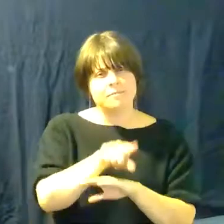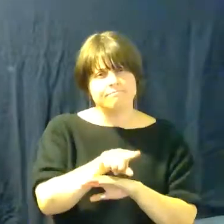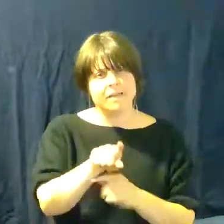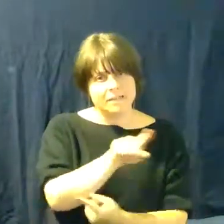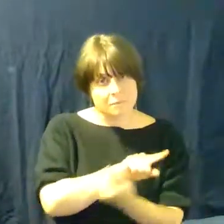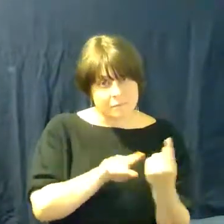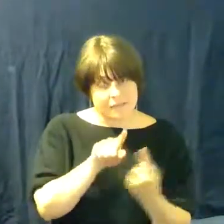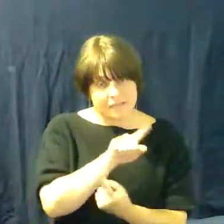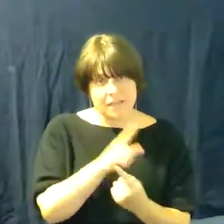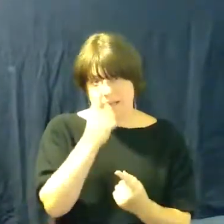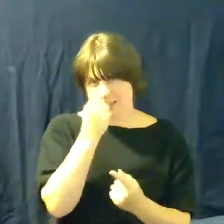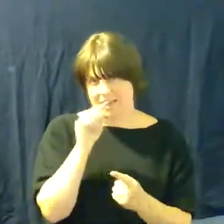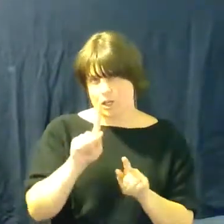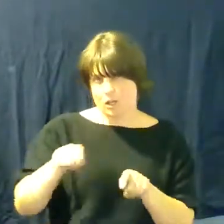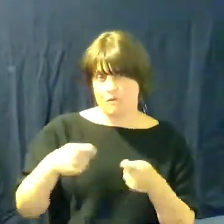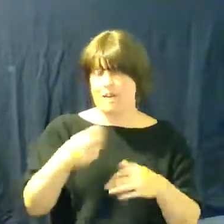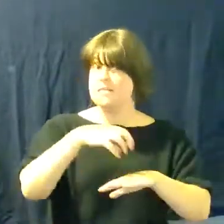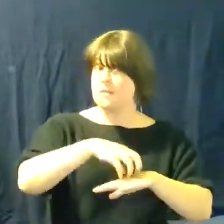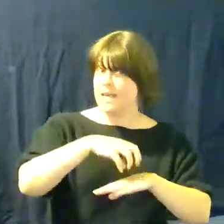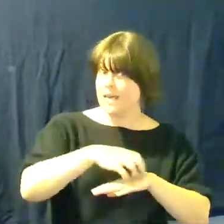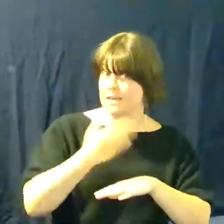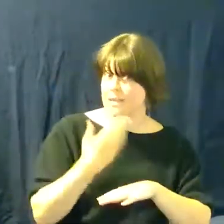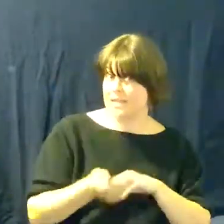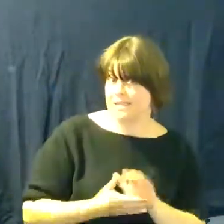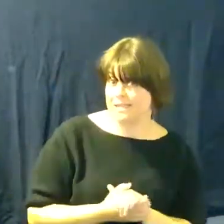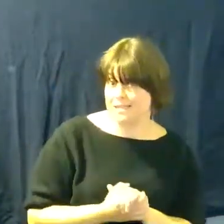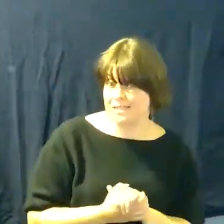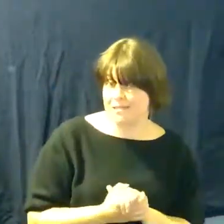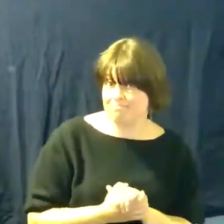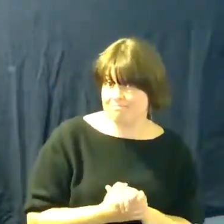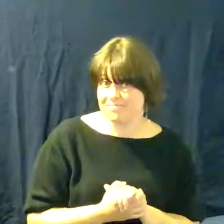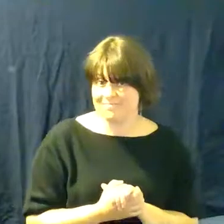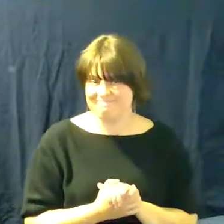you know on that one, Meredith.